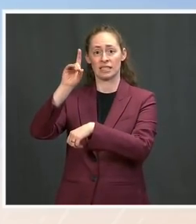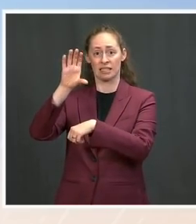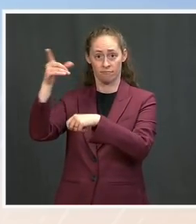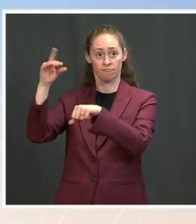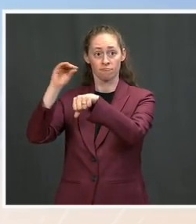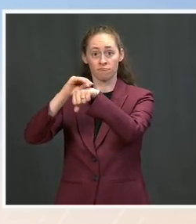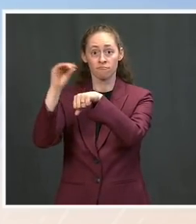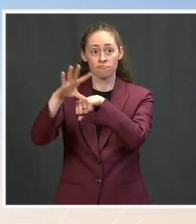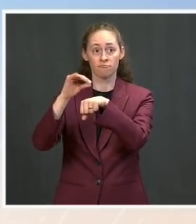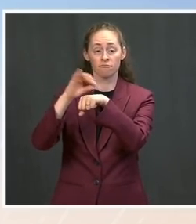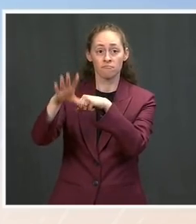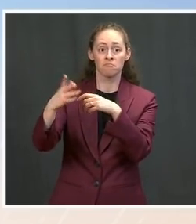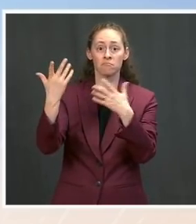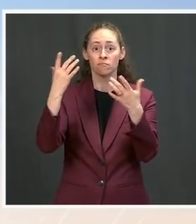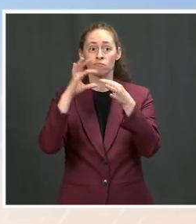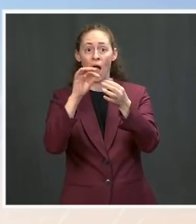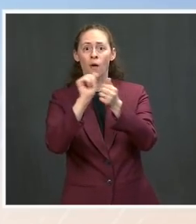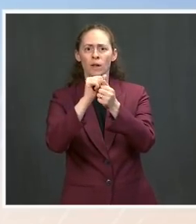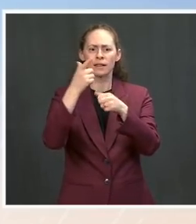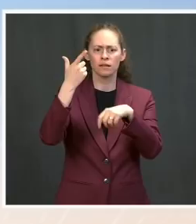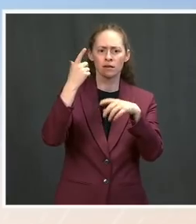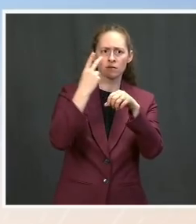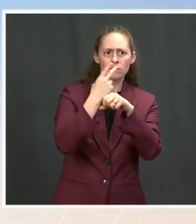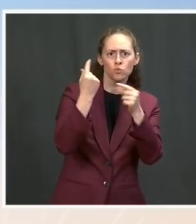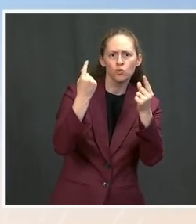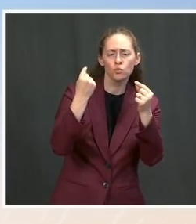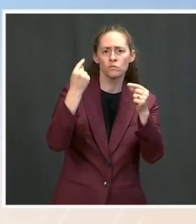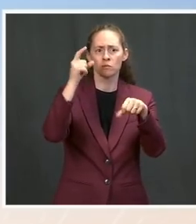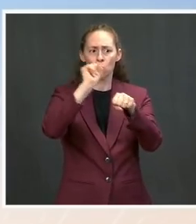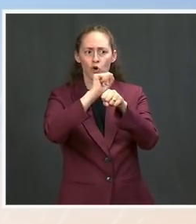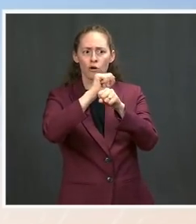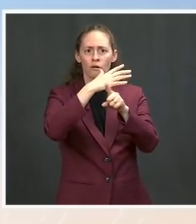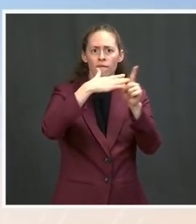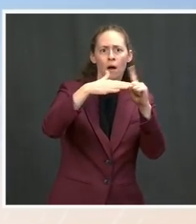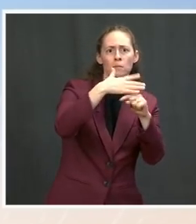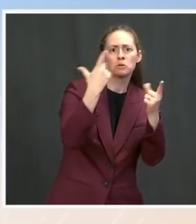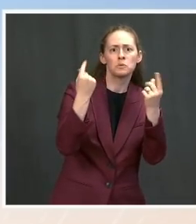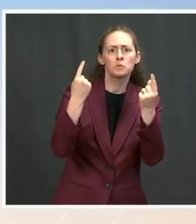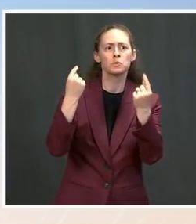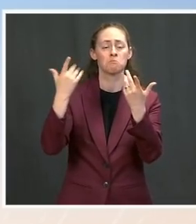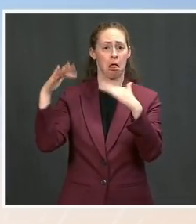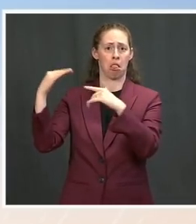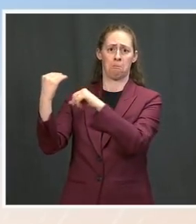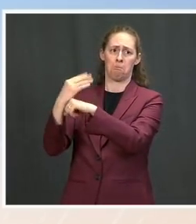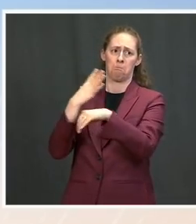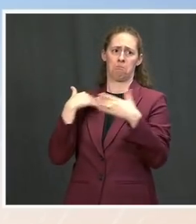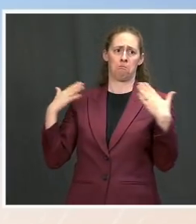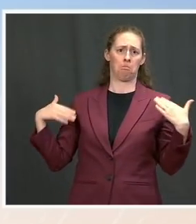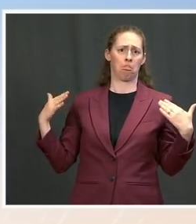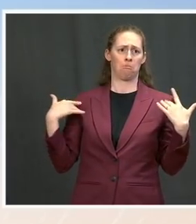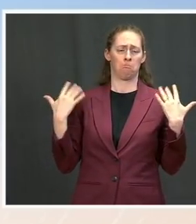so we're really talking about wearing a mask outside. I think -- when I leave the White House, I take my mask off.